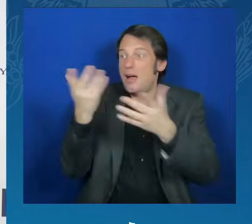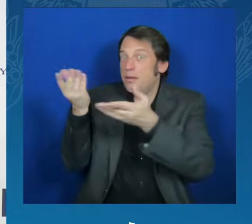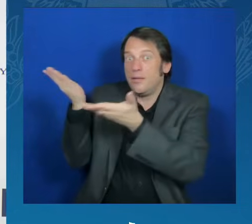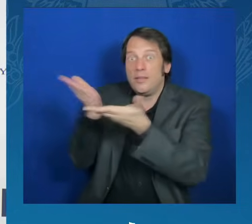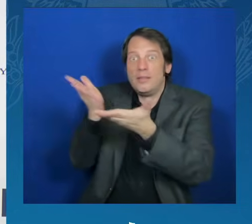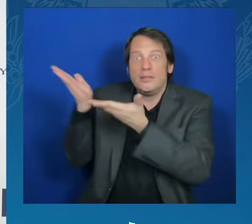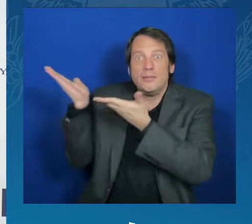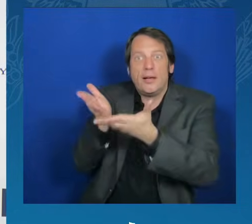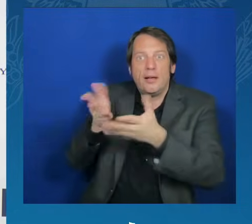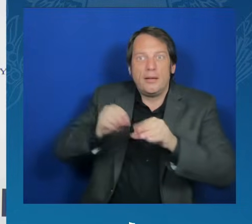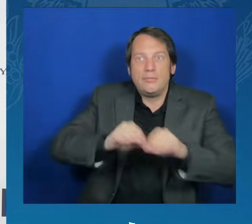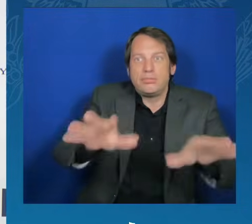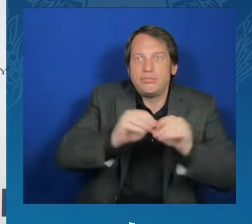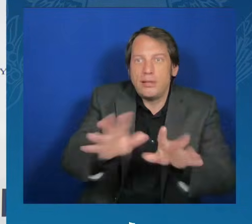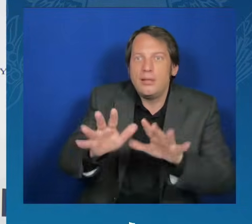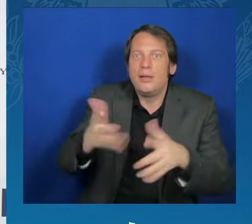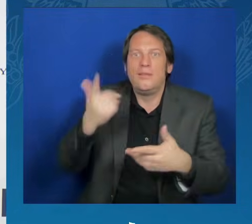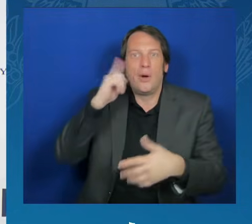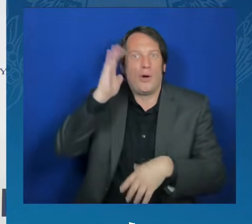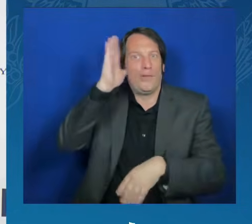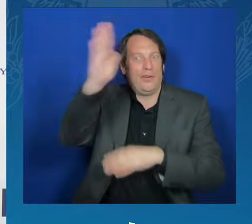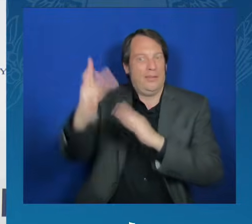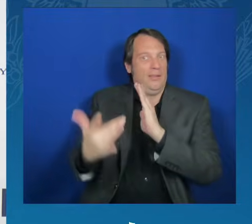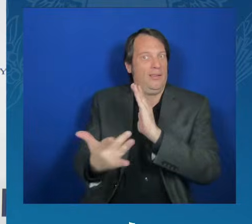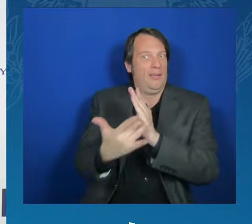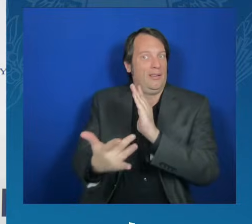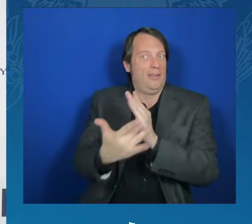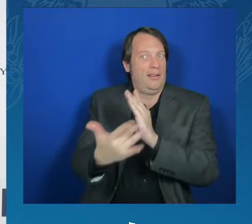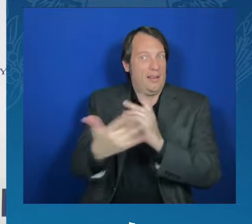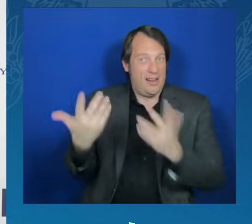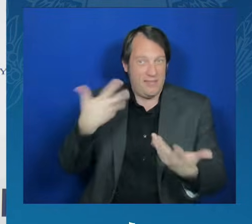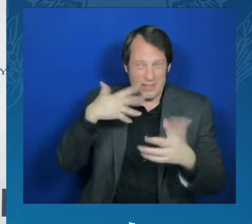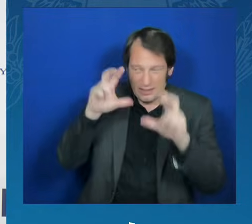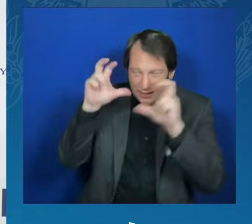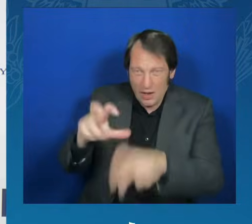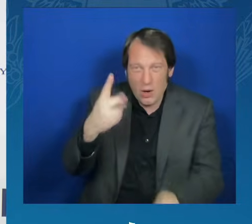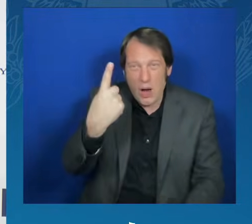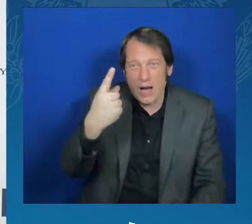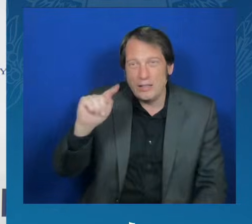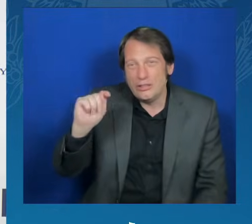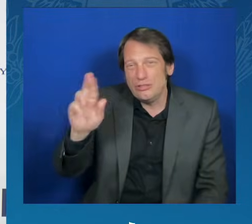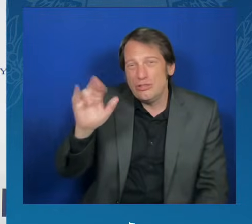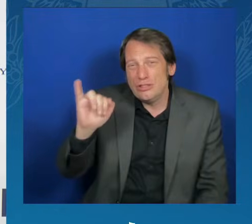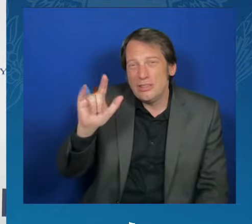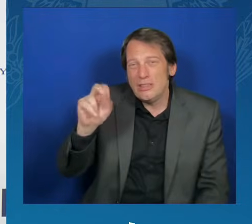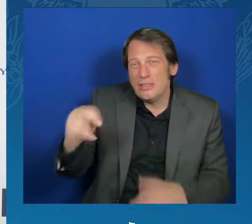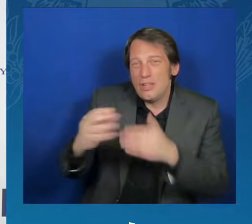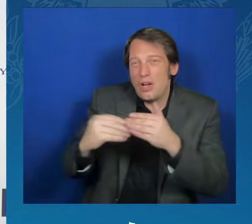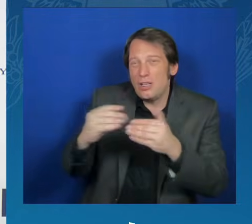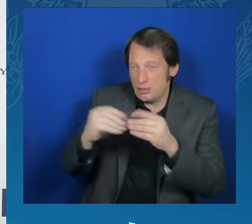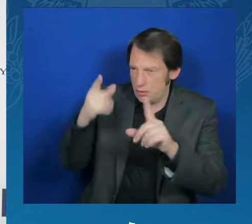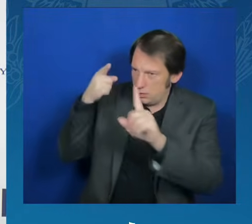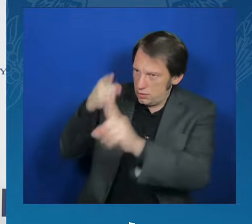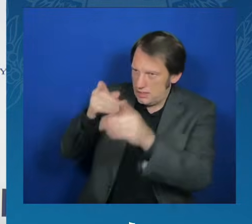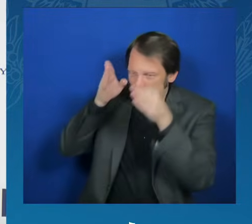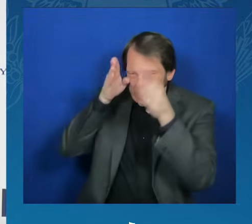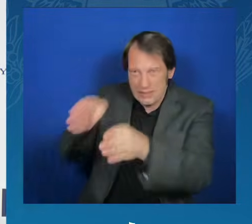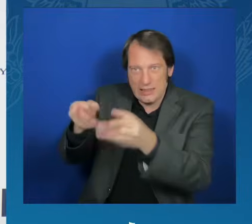and build a new clean energy economy, reduce emissions, and meet our global climate commitments.